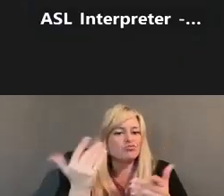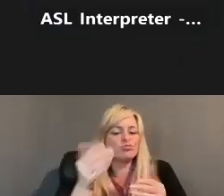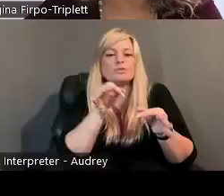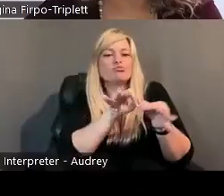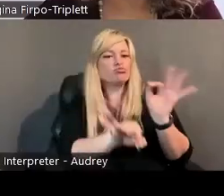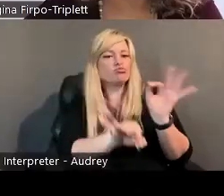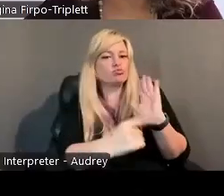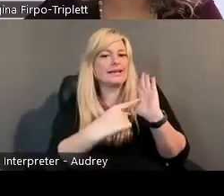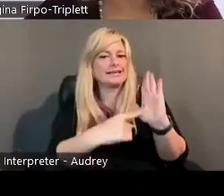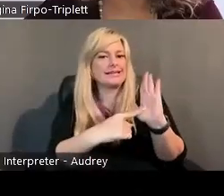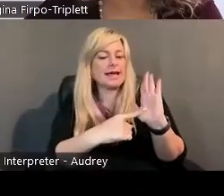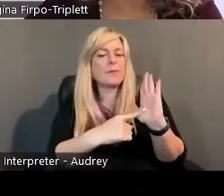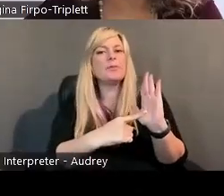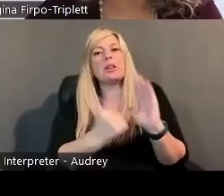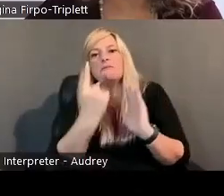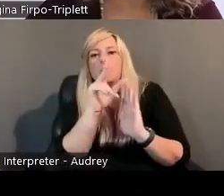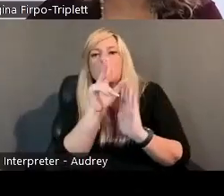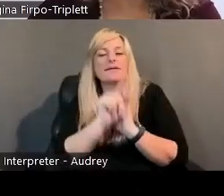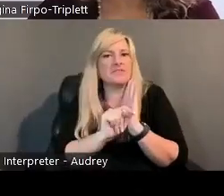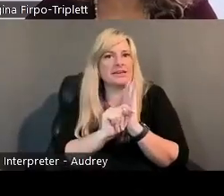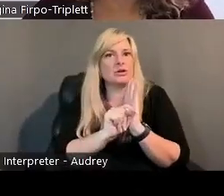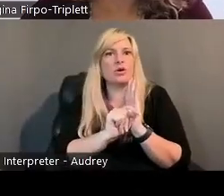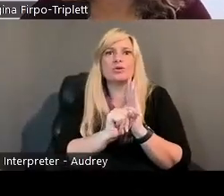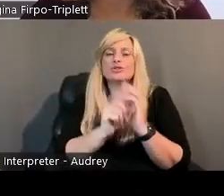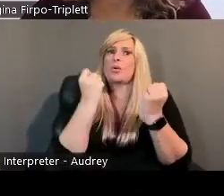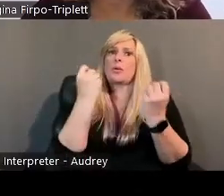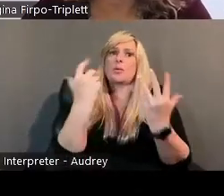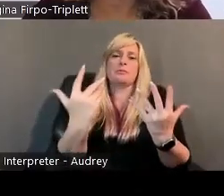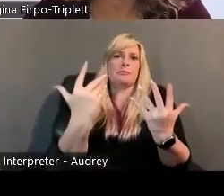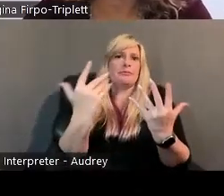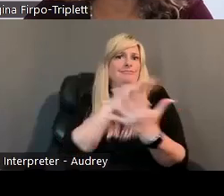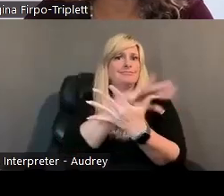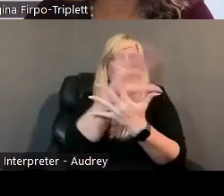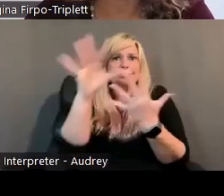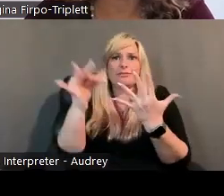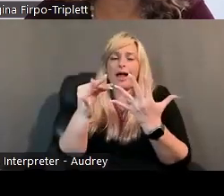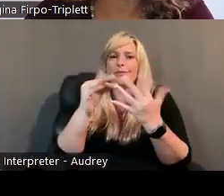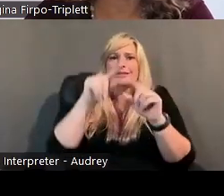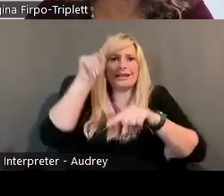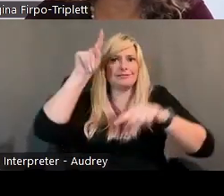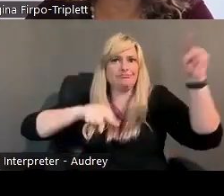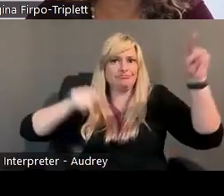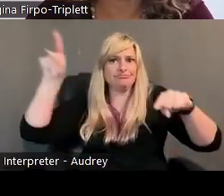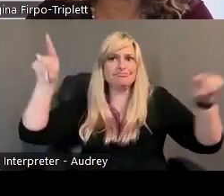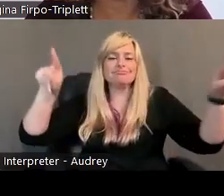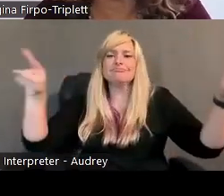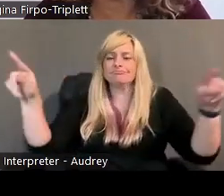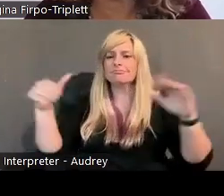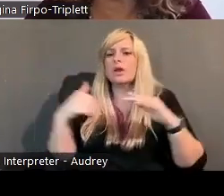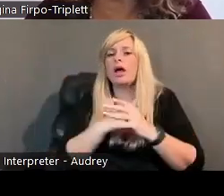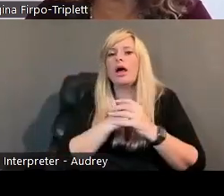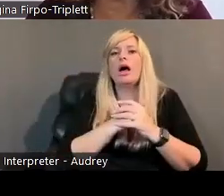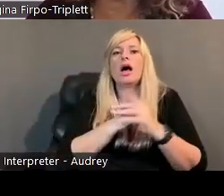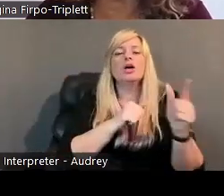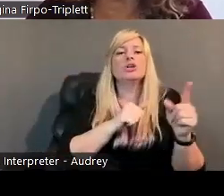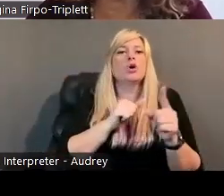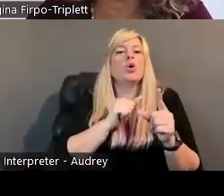of our videos. There's a pretty wide variety of them. We worked to engage the autistic community